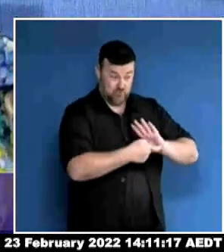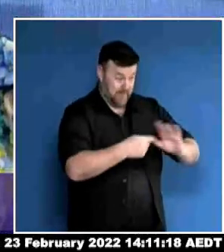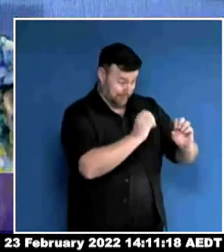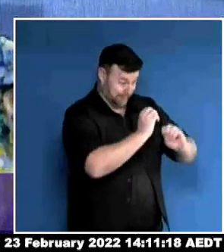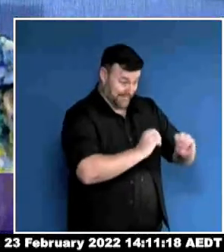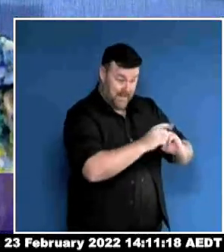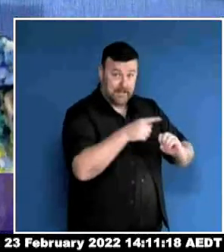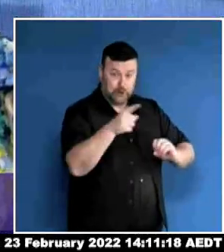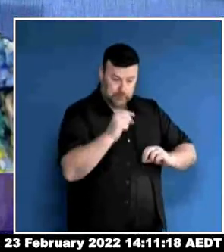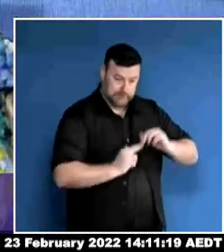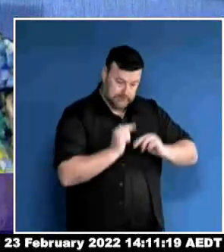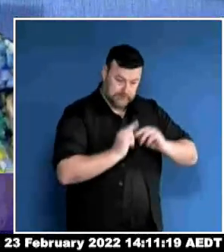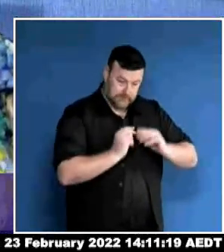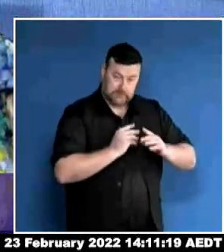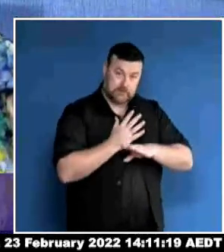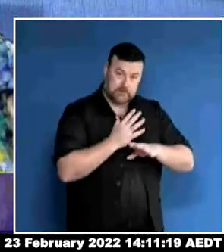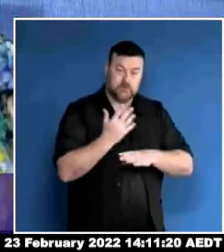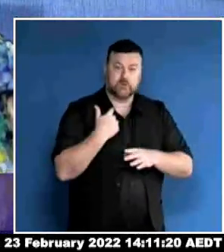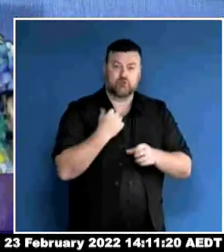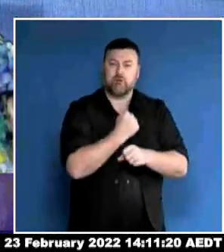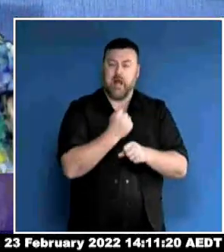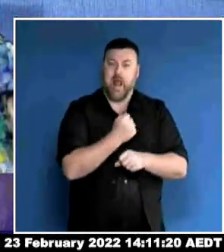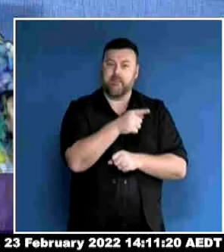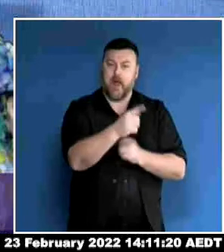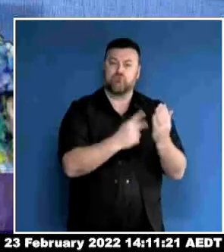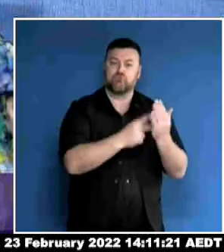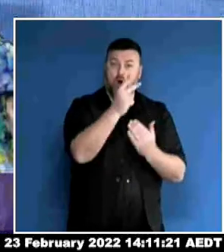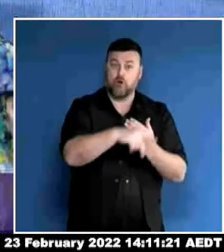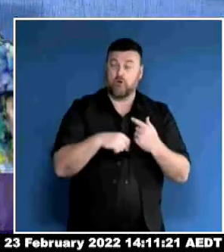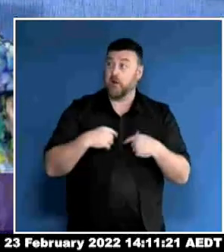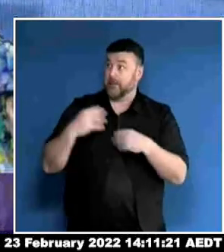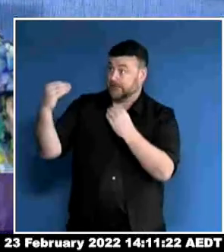You weren't given any training manuals or instructions as to how you should train the